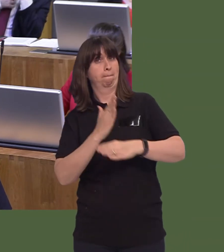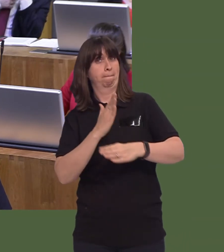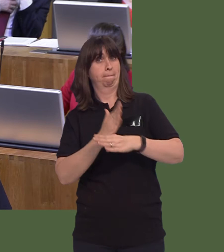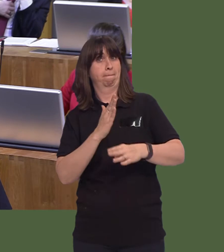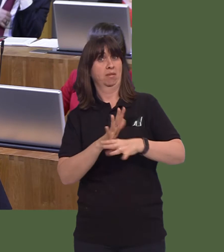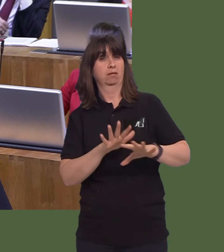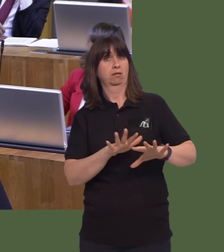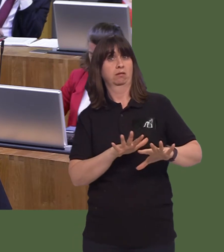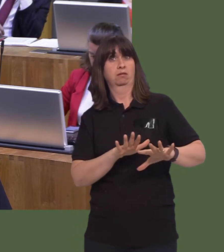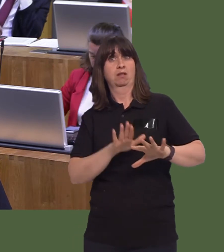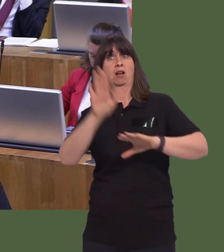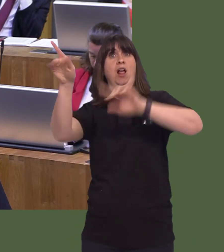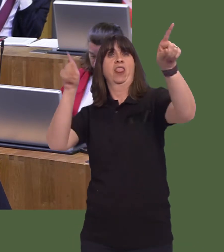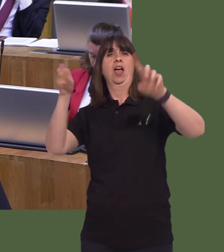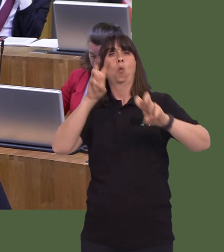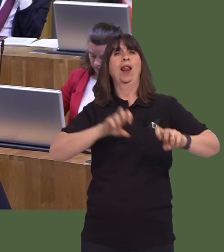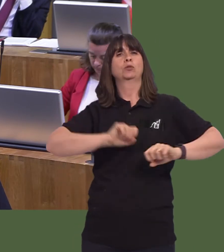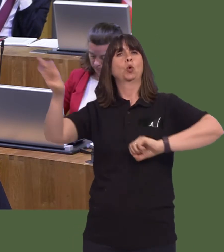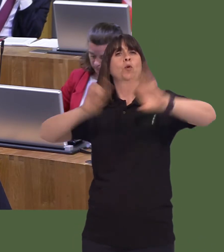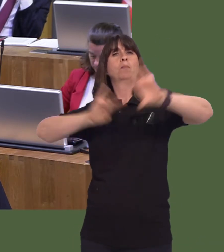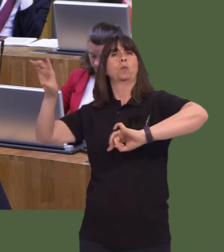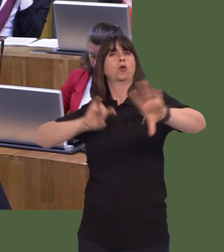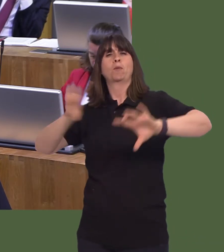and that's why I was so disappointed to see that the Department for Work and Pensions